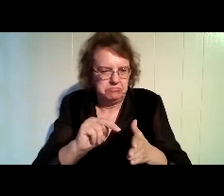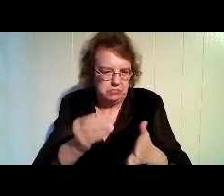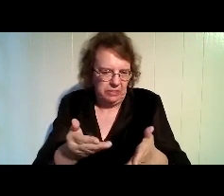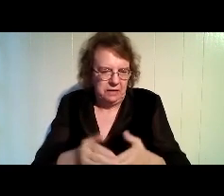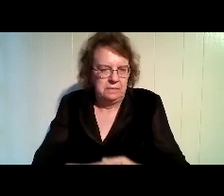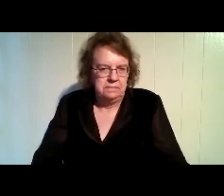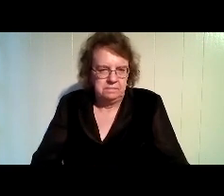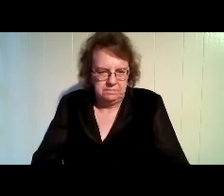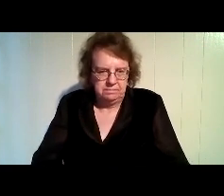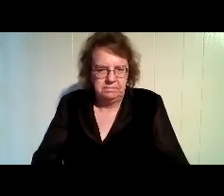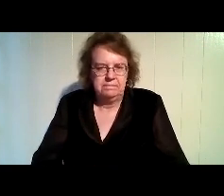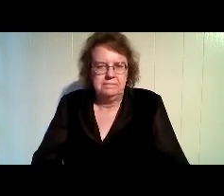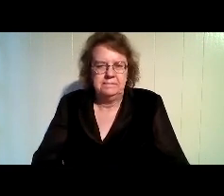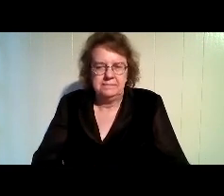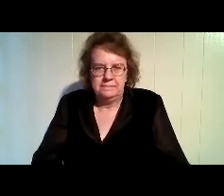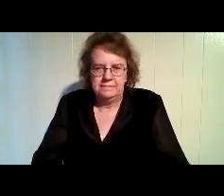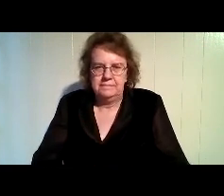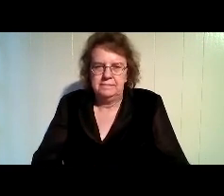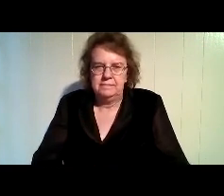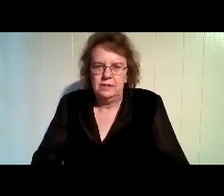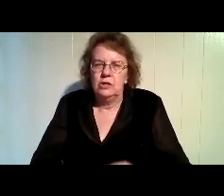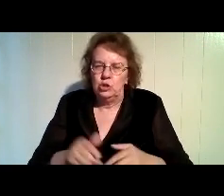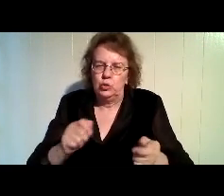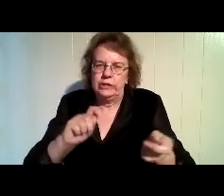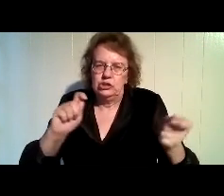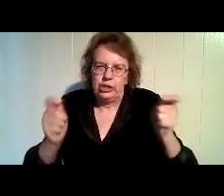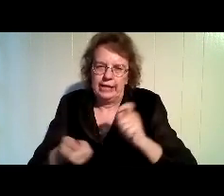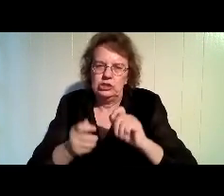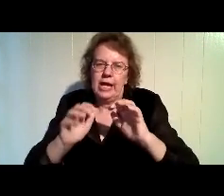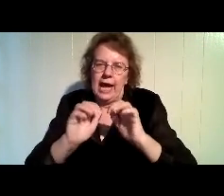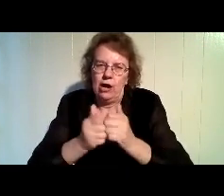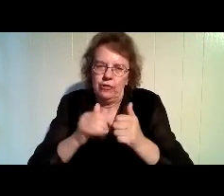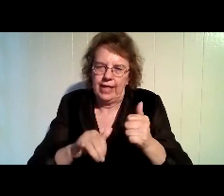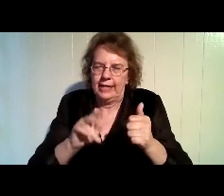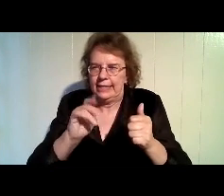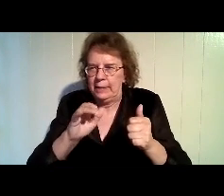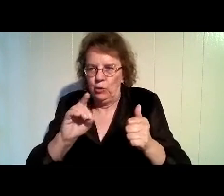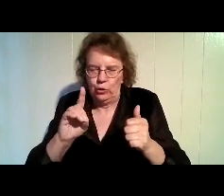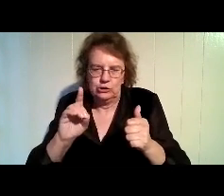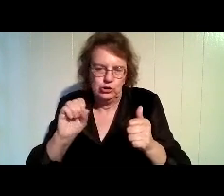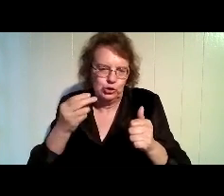You cannot allow start. You can change how keyboard shortcuts work underlined the access keys when available.